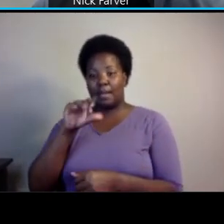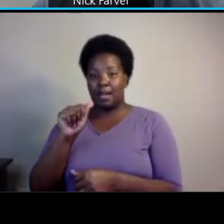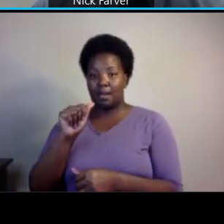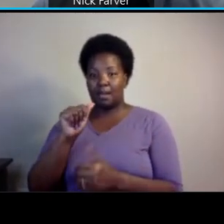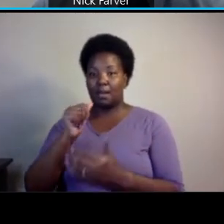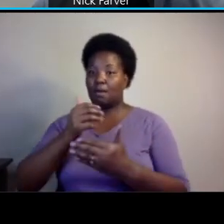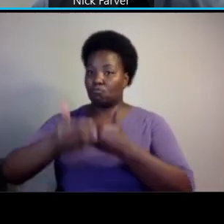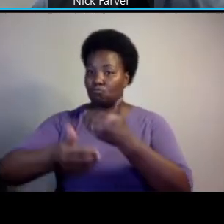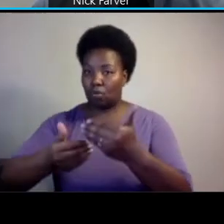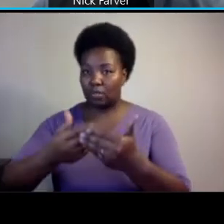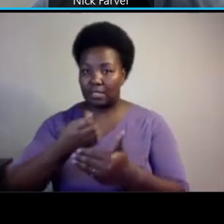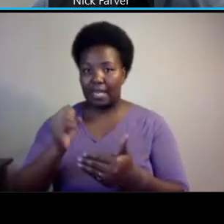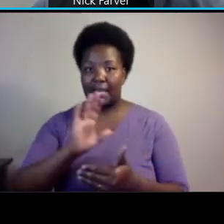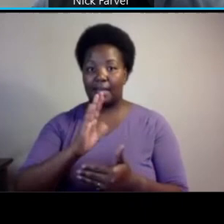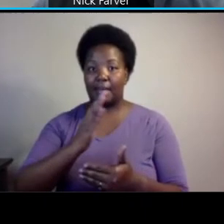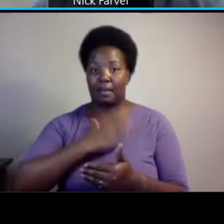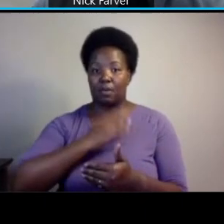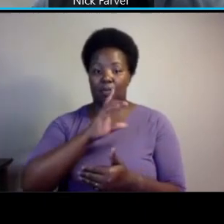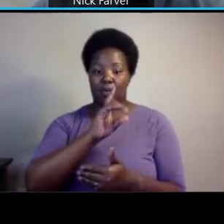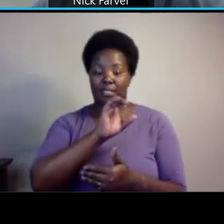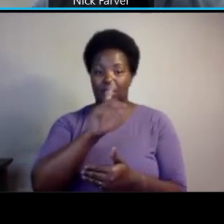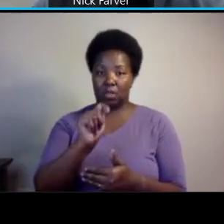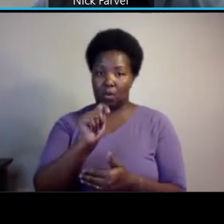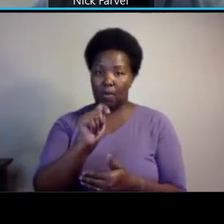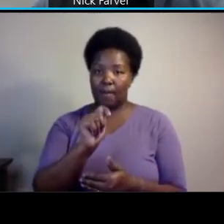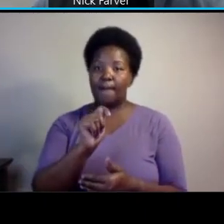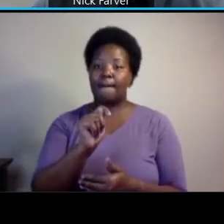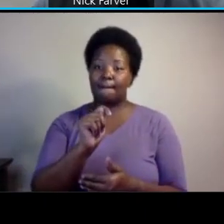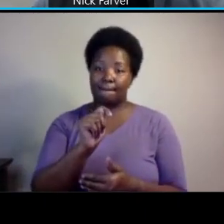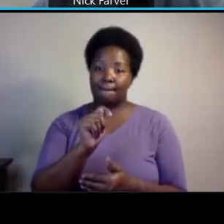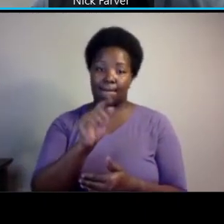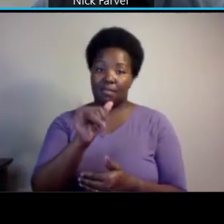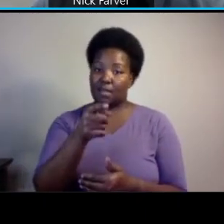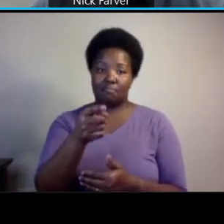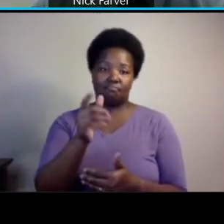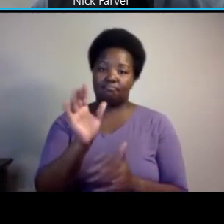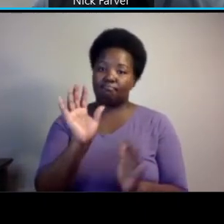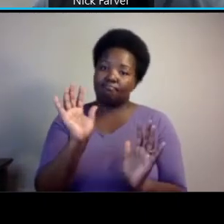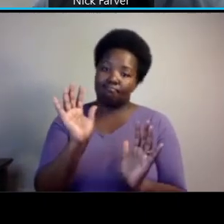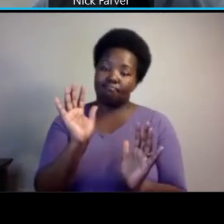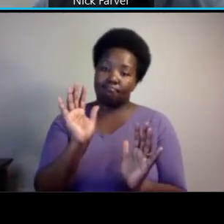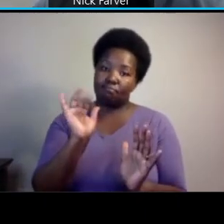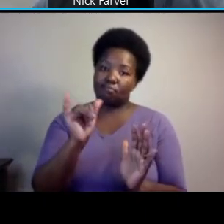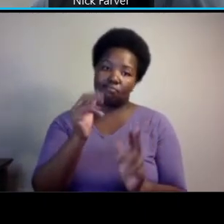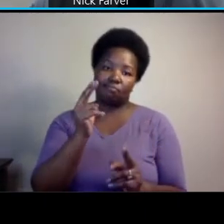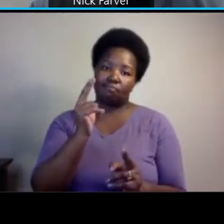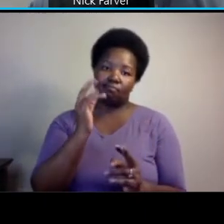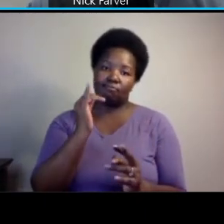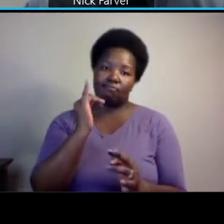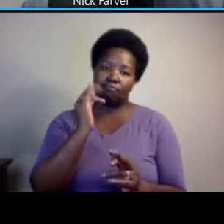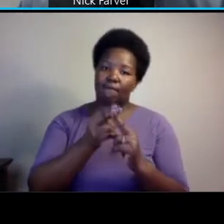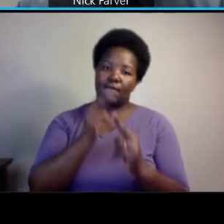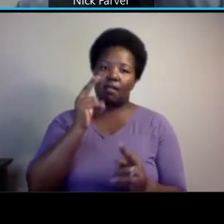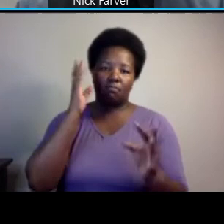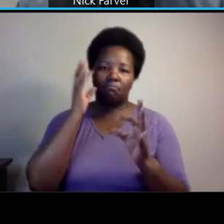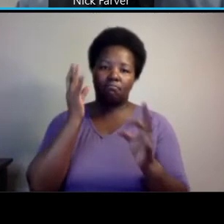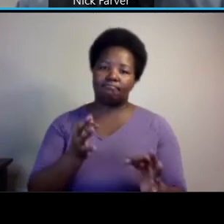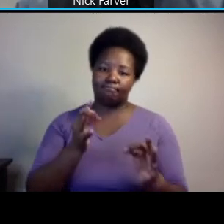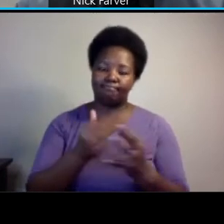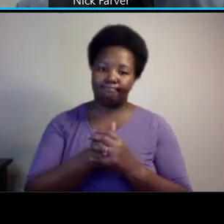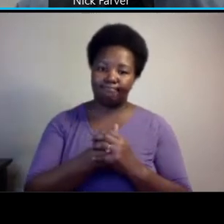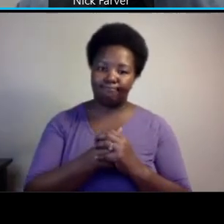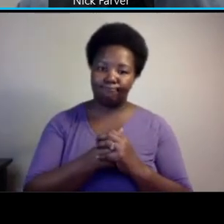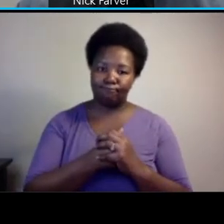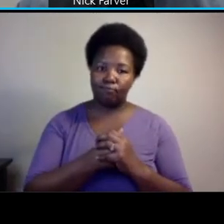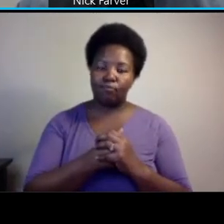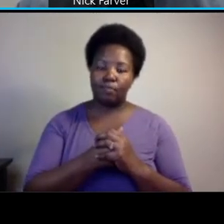um you know this this was uh this was the uh the final result i'll also add it was